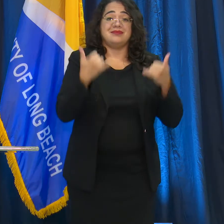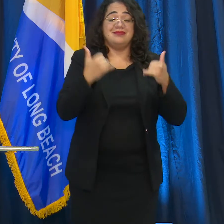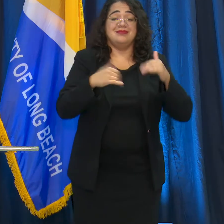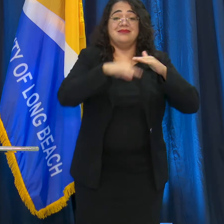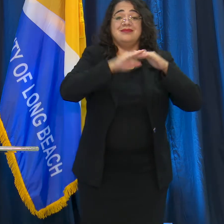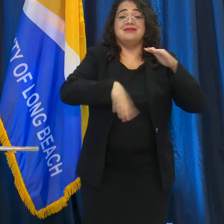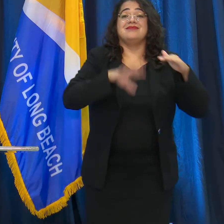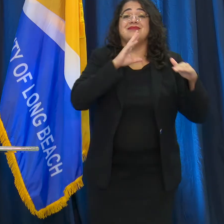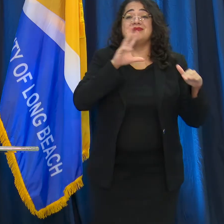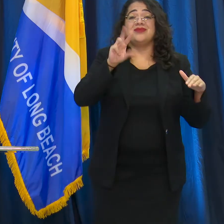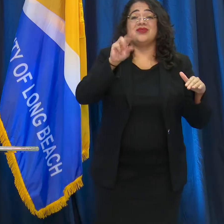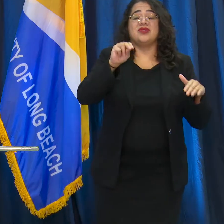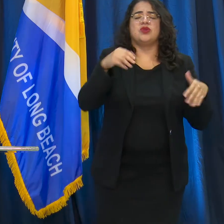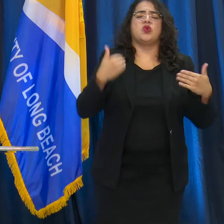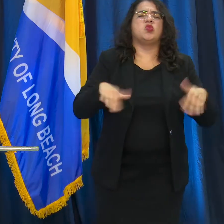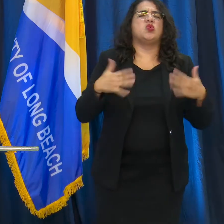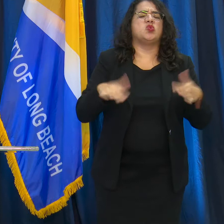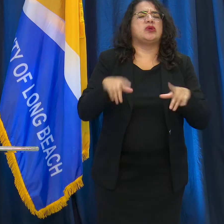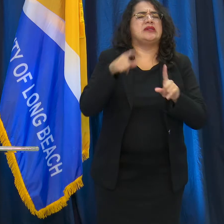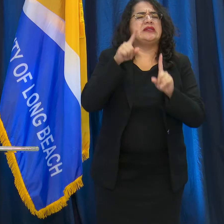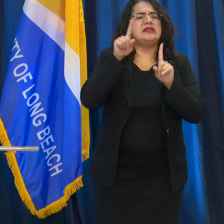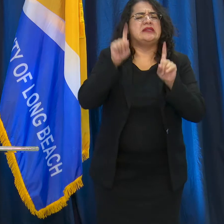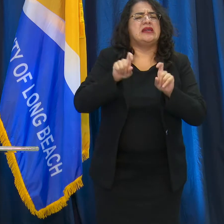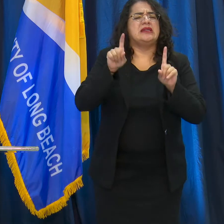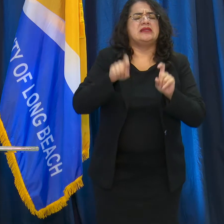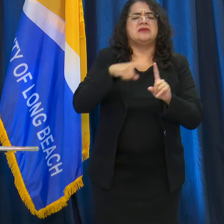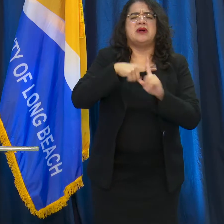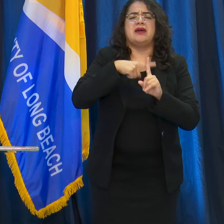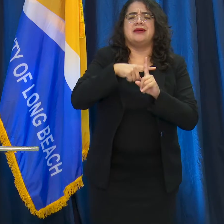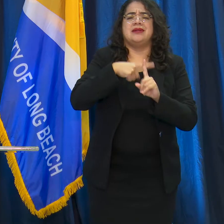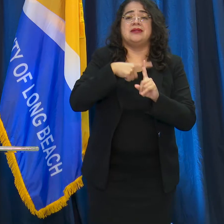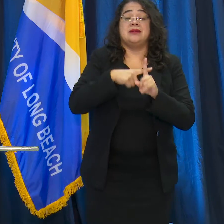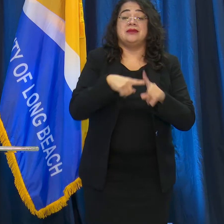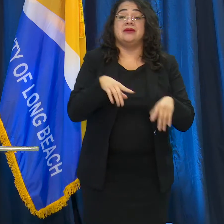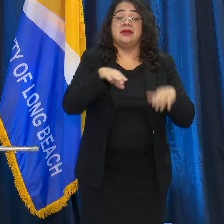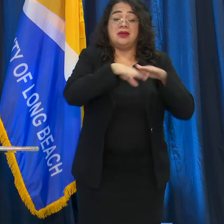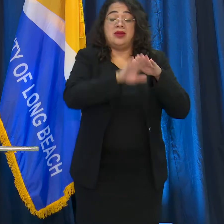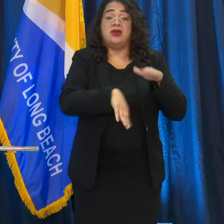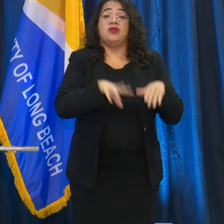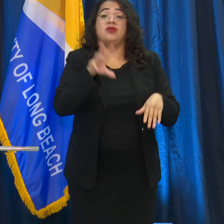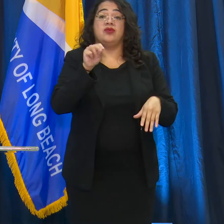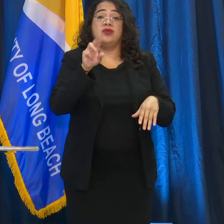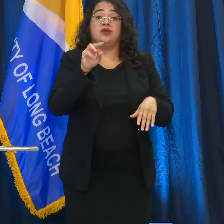continuing to test positive. One-third of those cases are now under the age of 30 compared to less than 15%